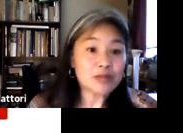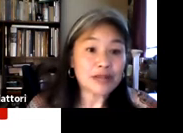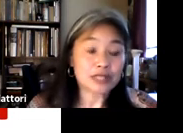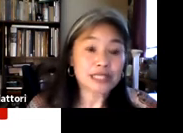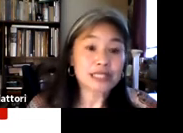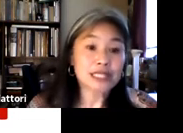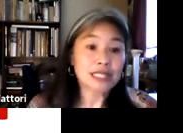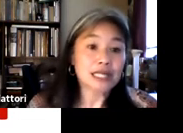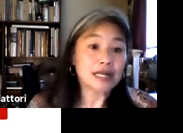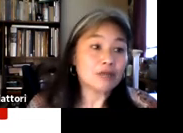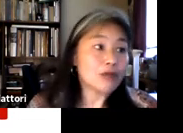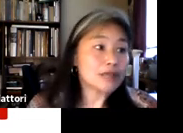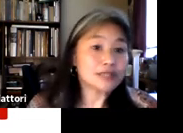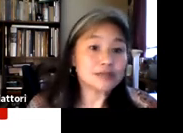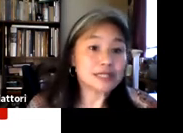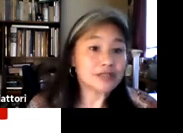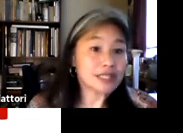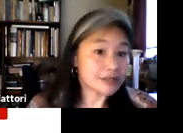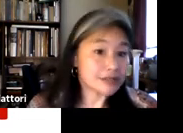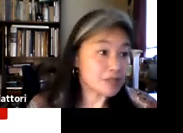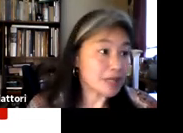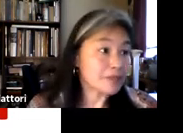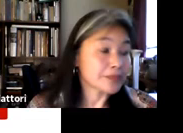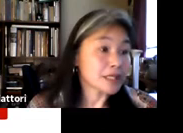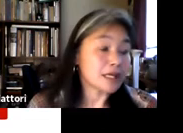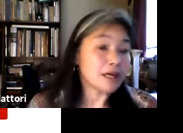and there was no ability to leave. There were armed guards